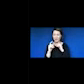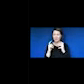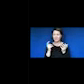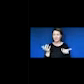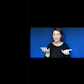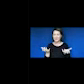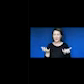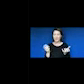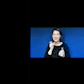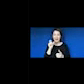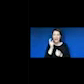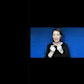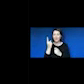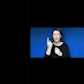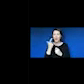cutter interview process.